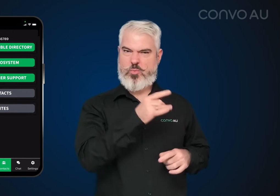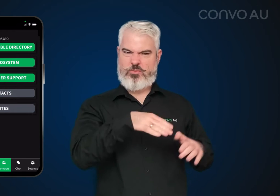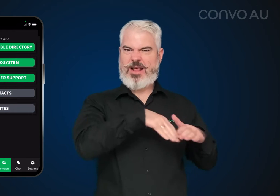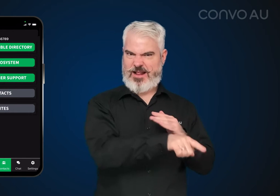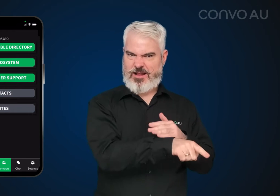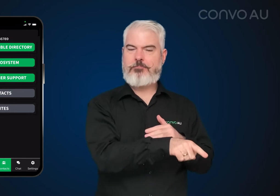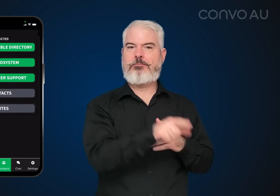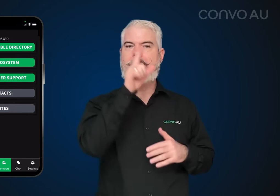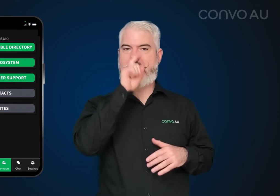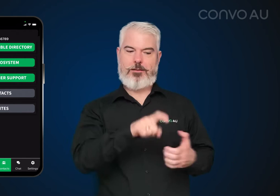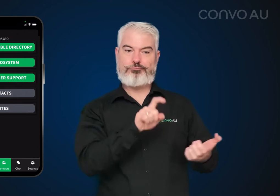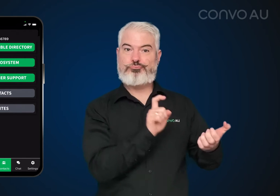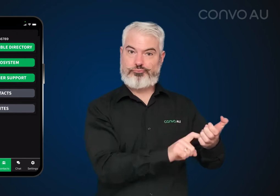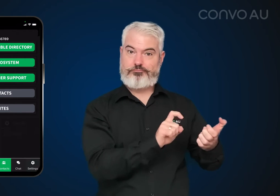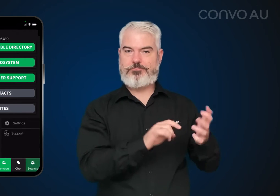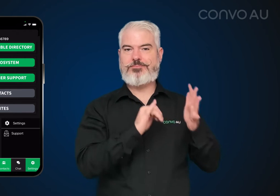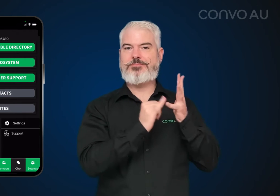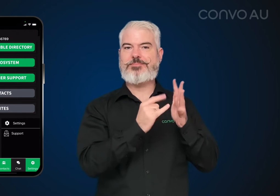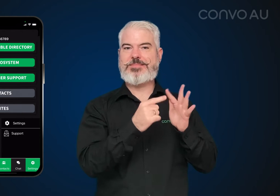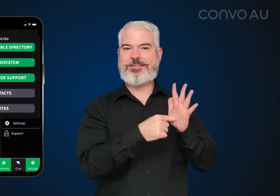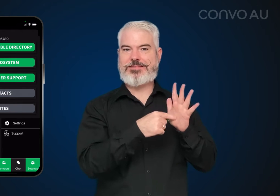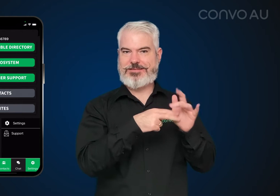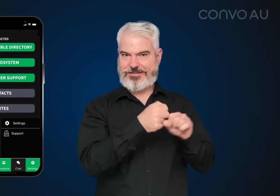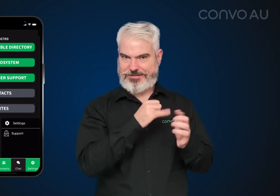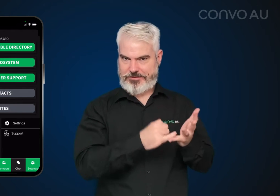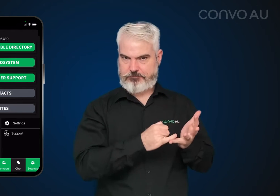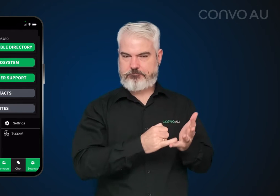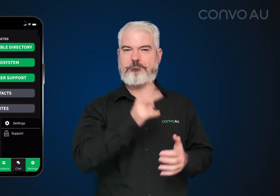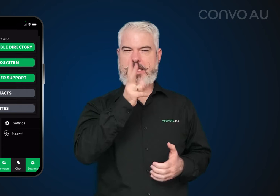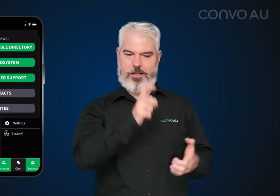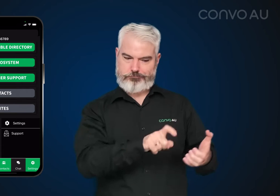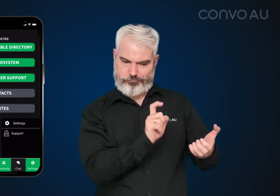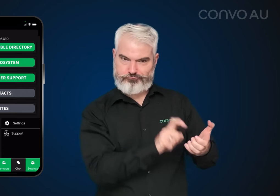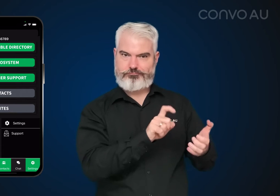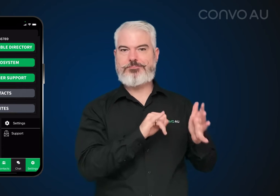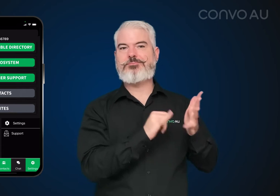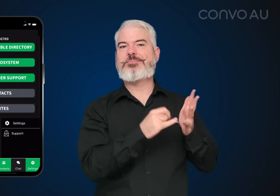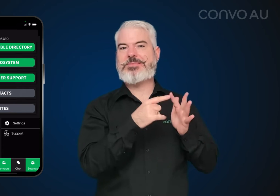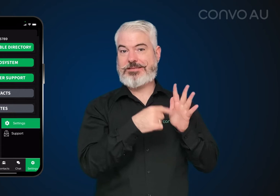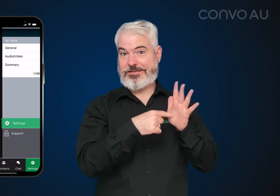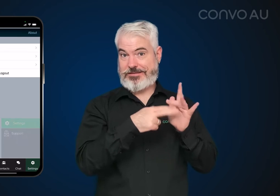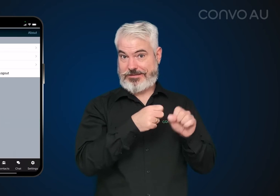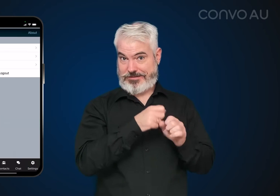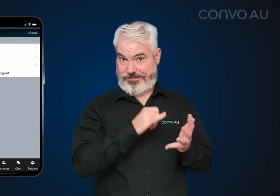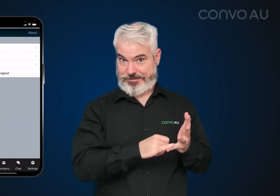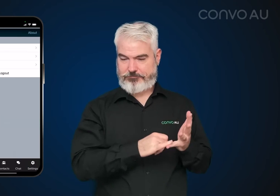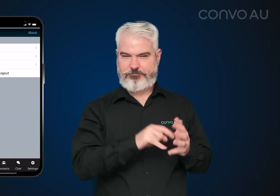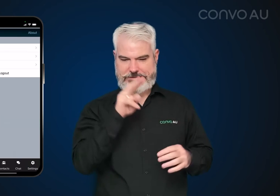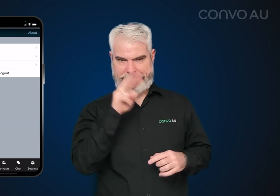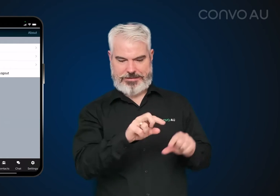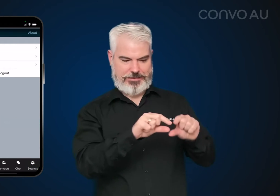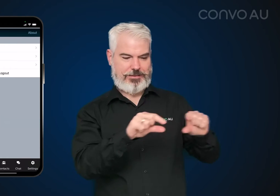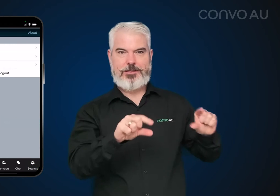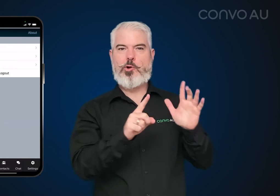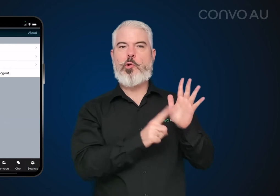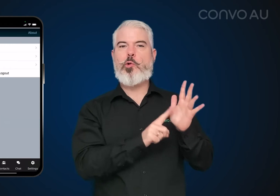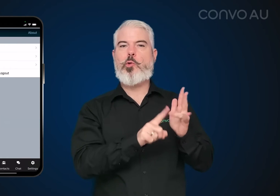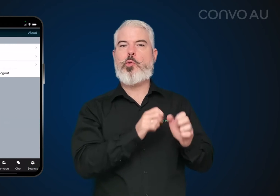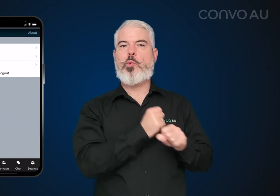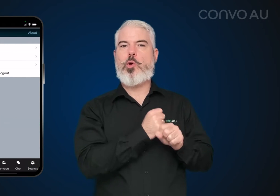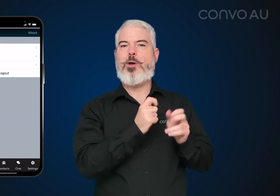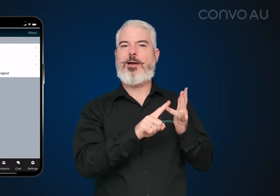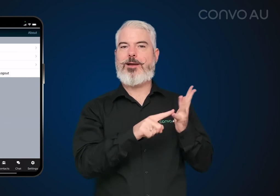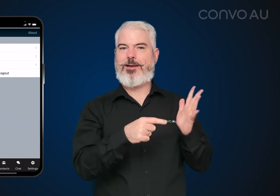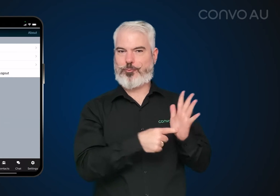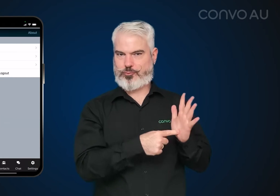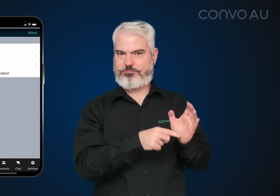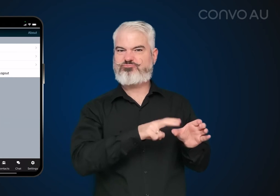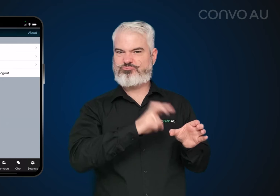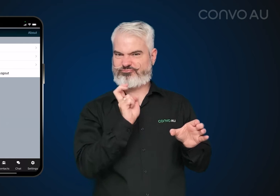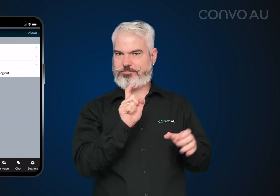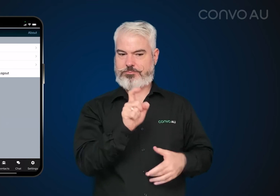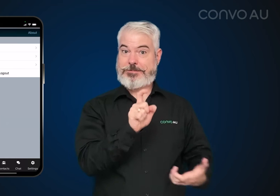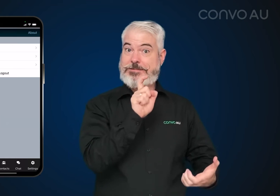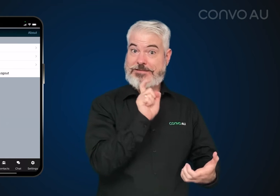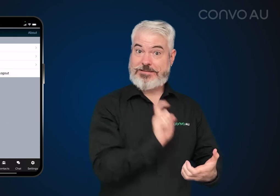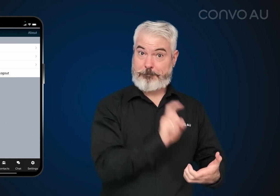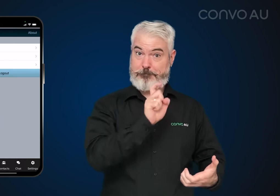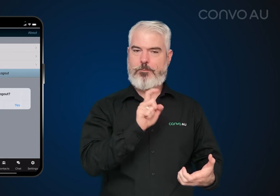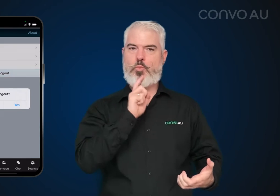go to Settings and tap on Settings, then tap on Logout.